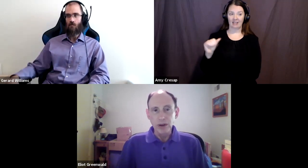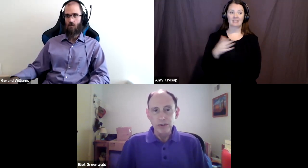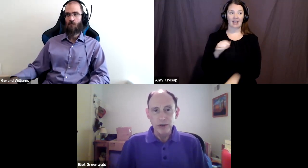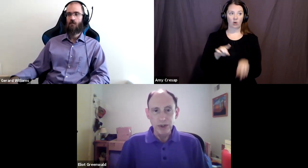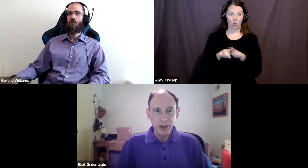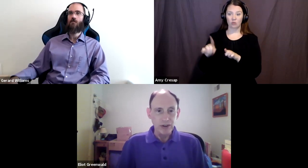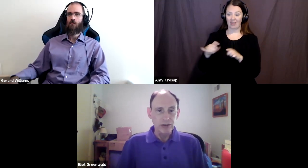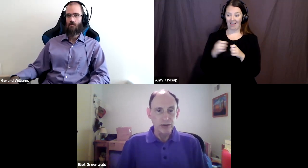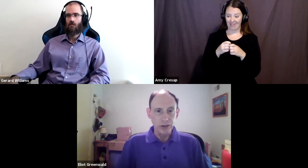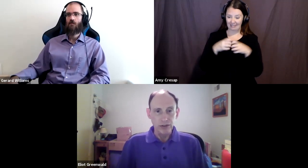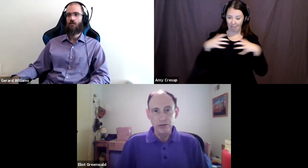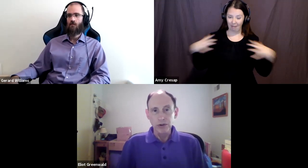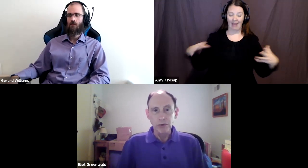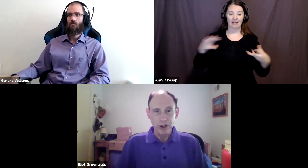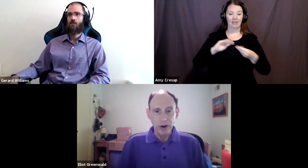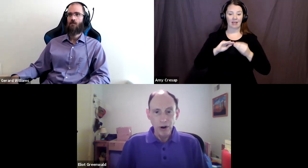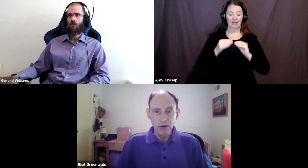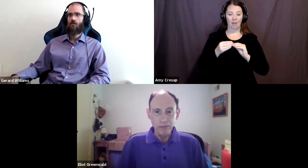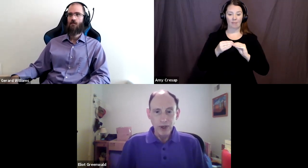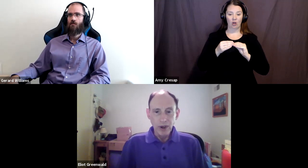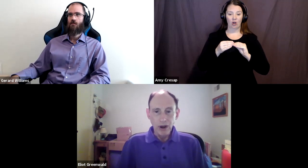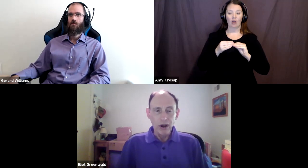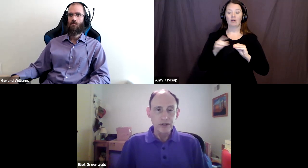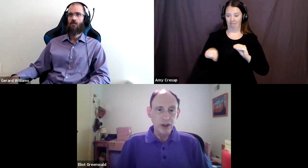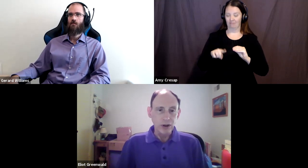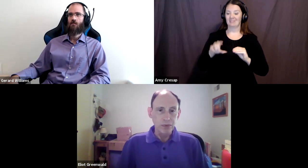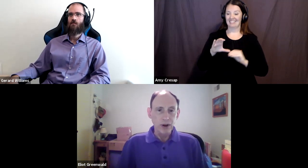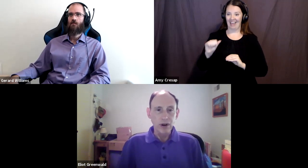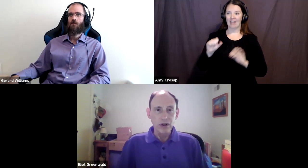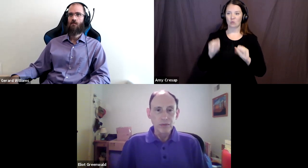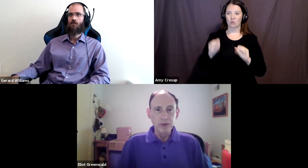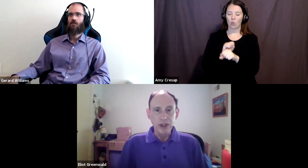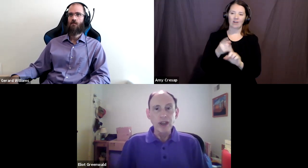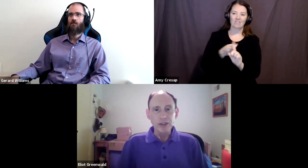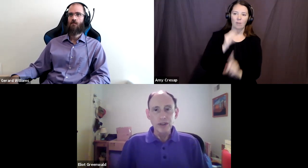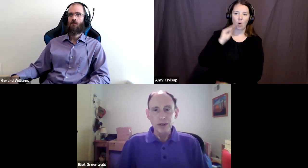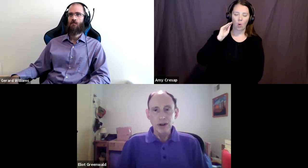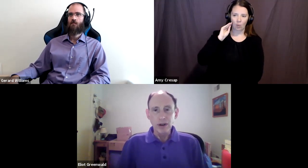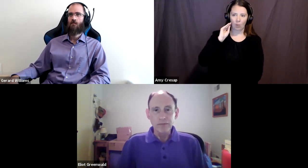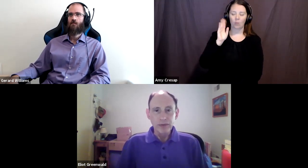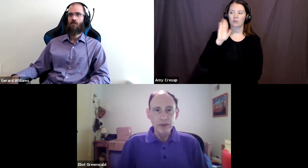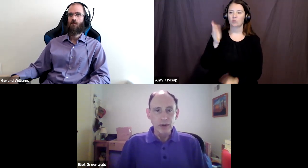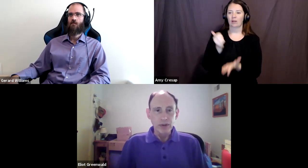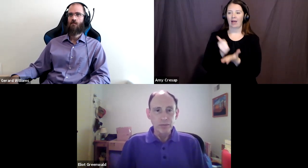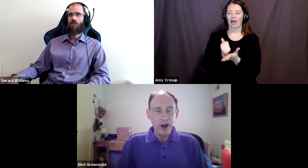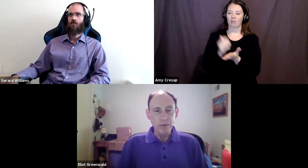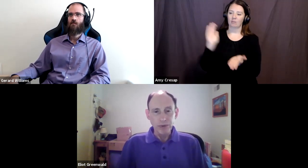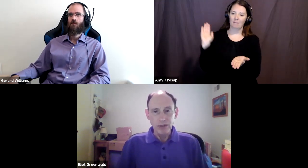the number of communication assistants who can work at home to help mitigate the problems